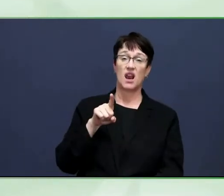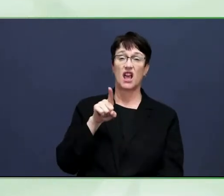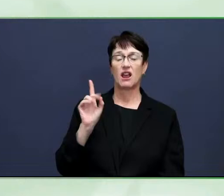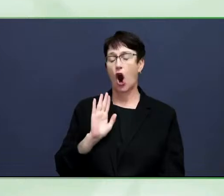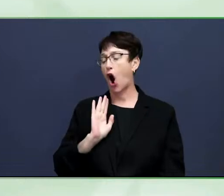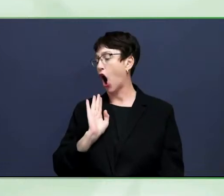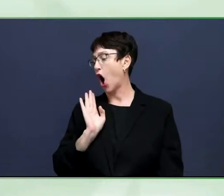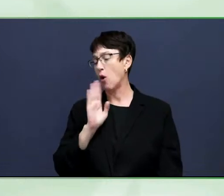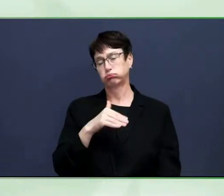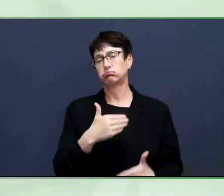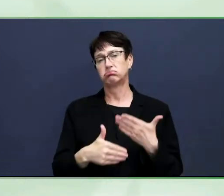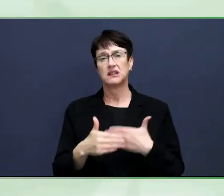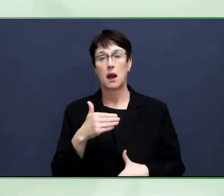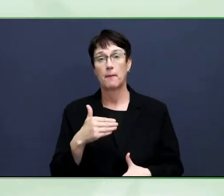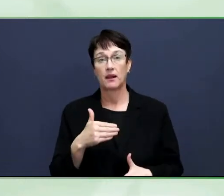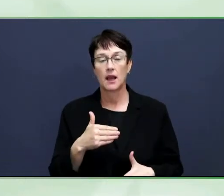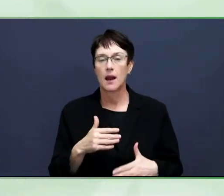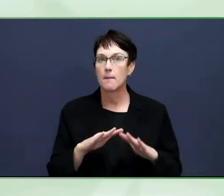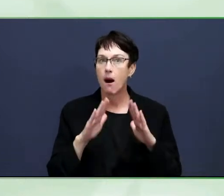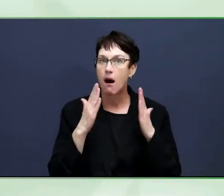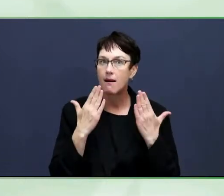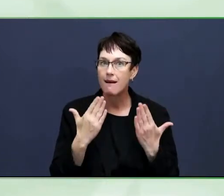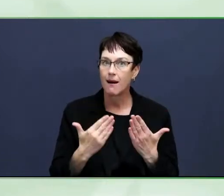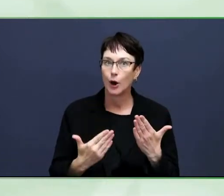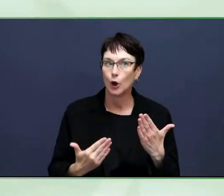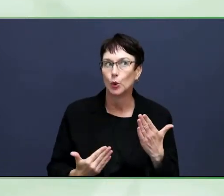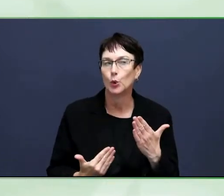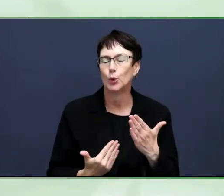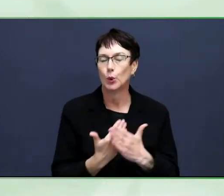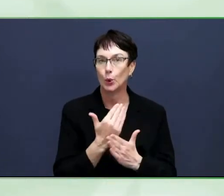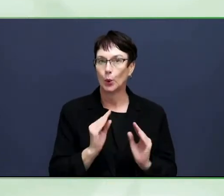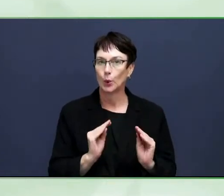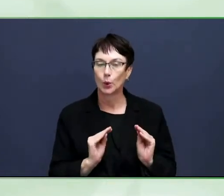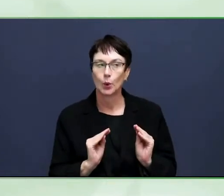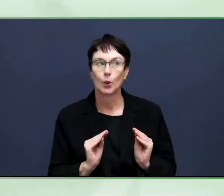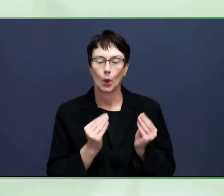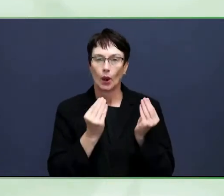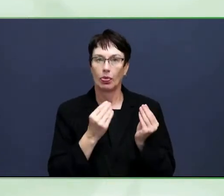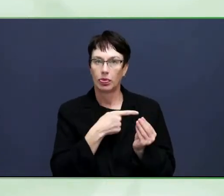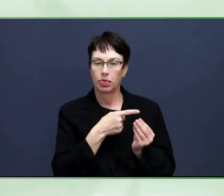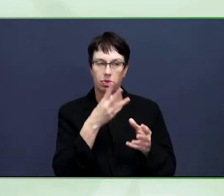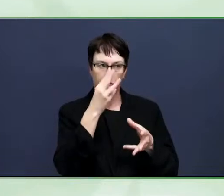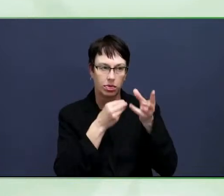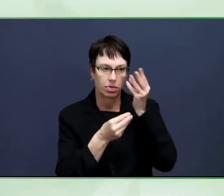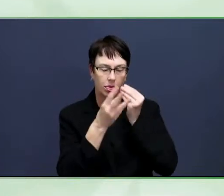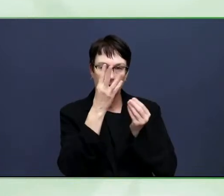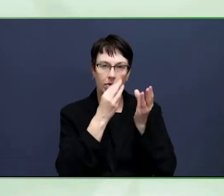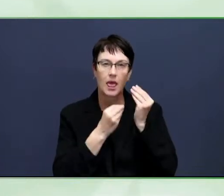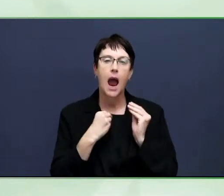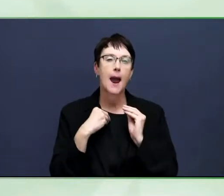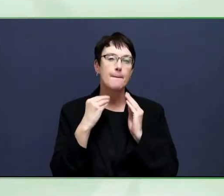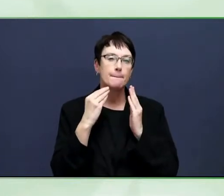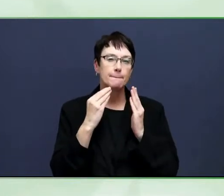They are the ones that are going to come. If they get that in their heart from the start, it is what we need.